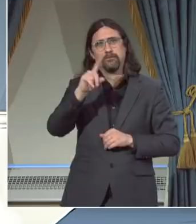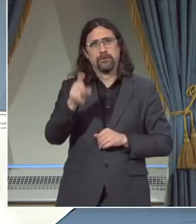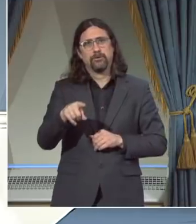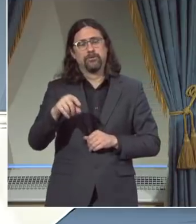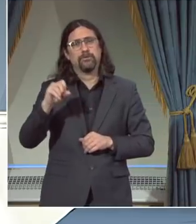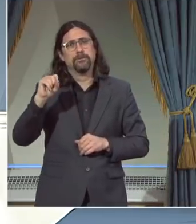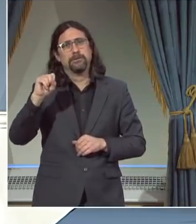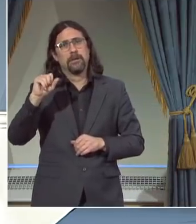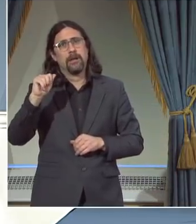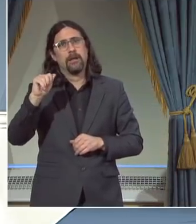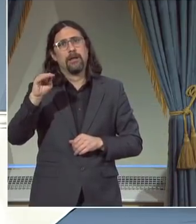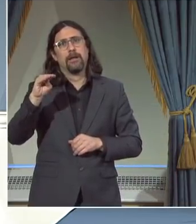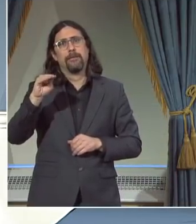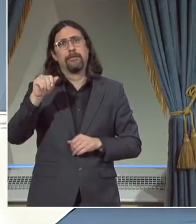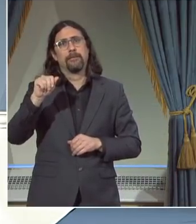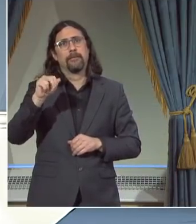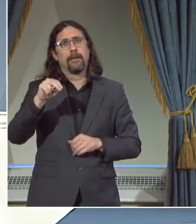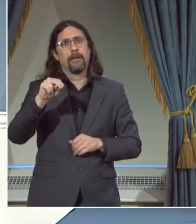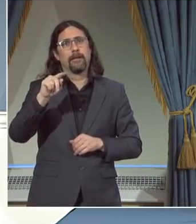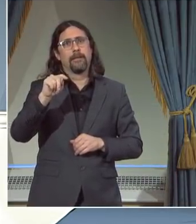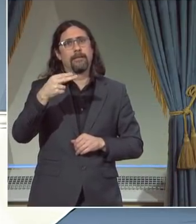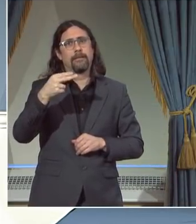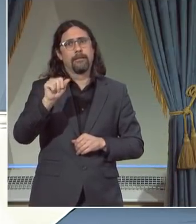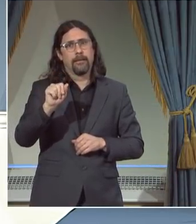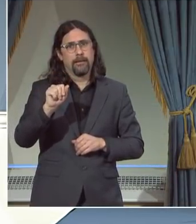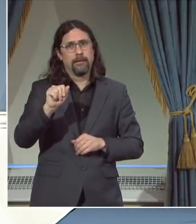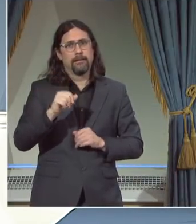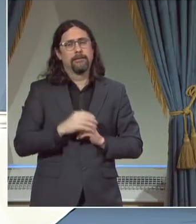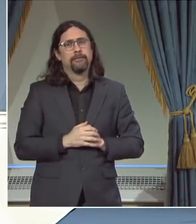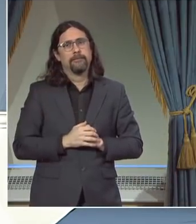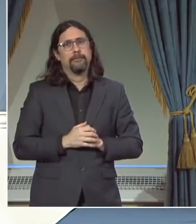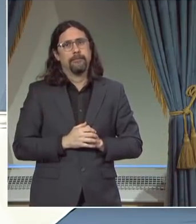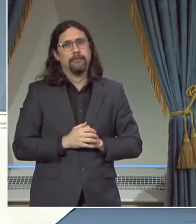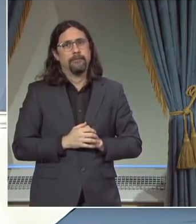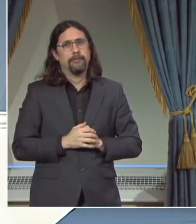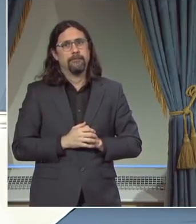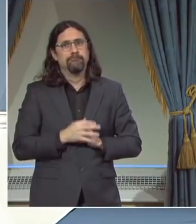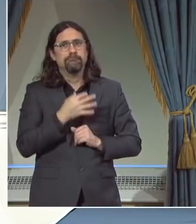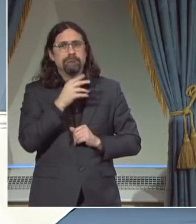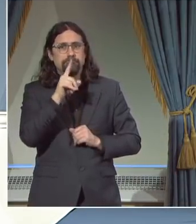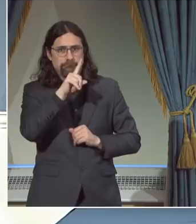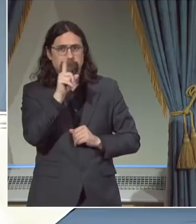THIS QUESTION IS FOR THE MAYOR AND THE POLICE COMMISSIONER. HATS HEER BEEN AN INCREASE IN